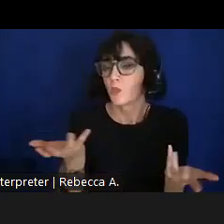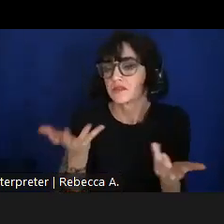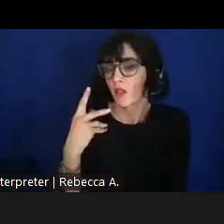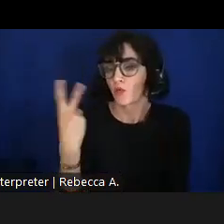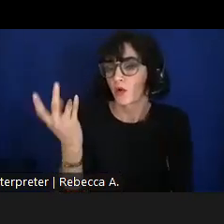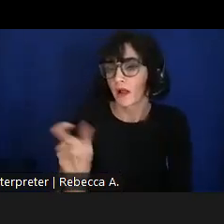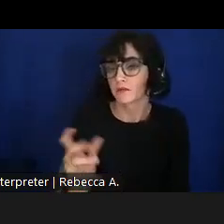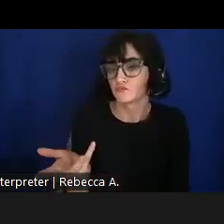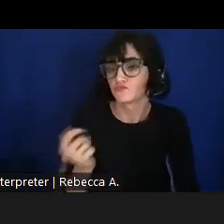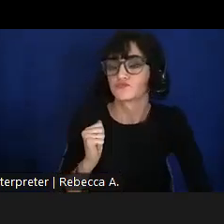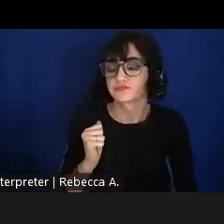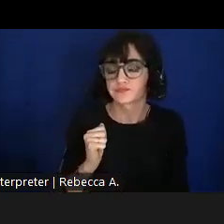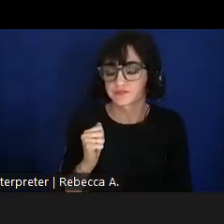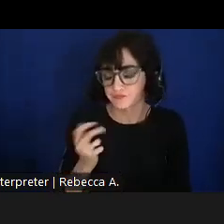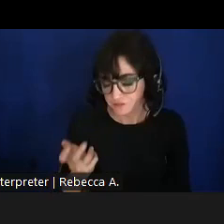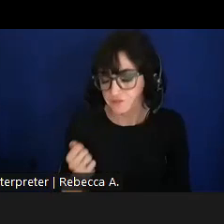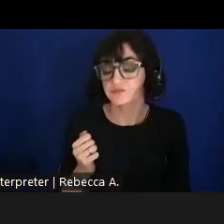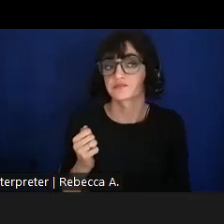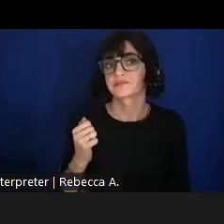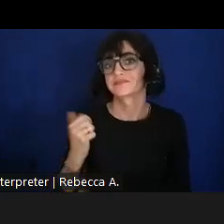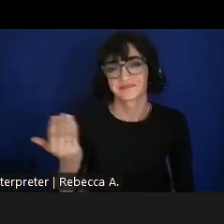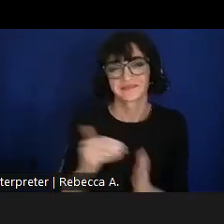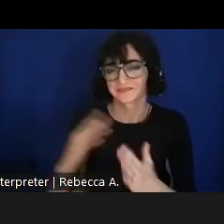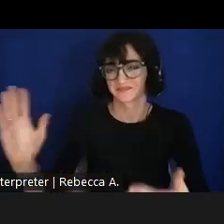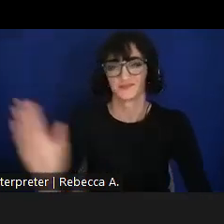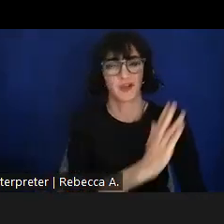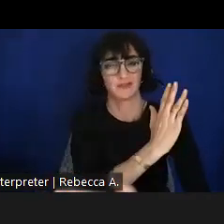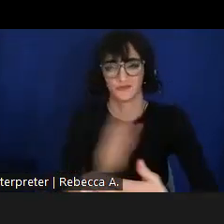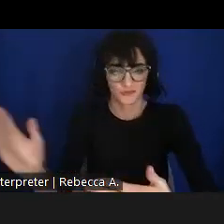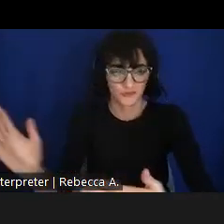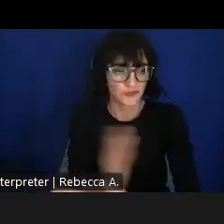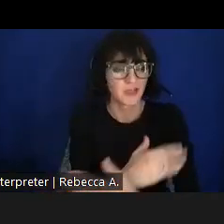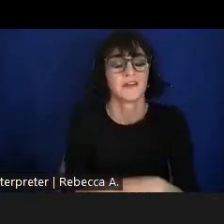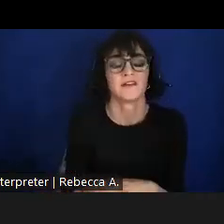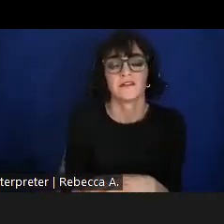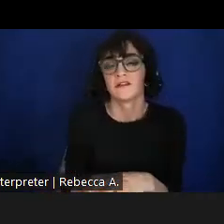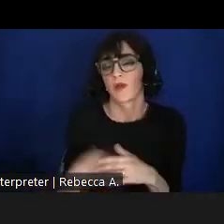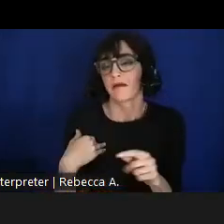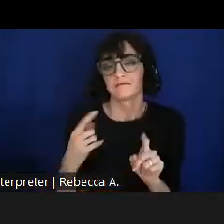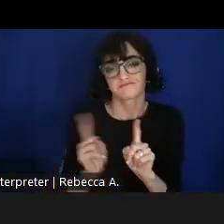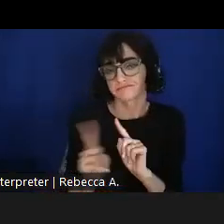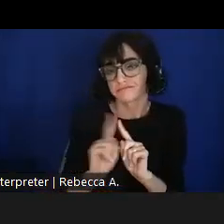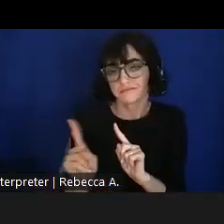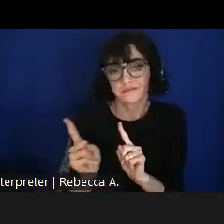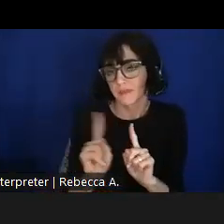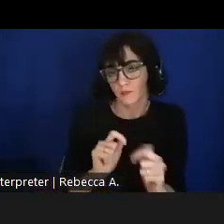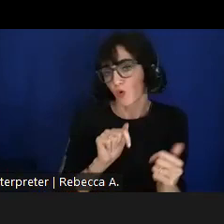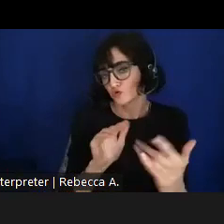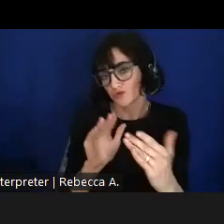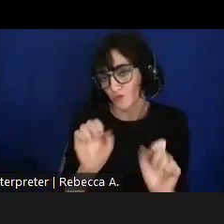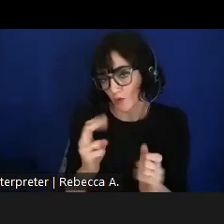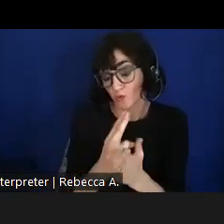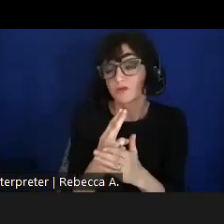a wide range of harm reduction practices, so one I've already mentioned is education